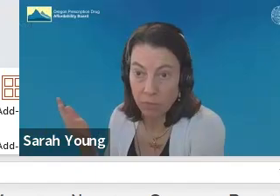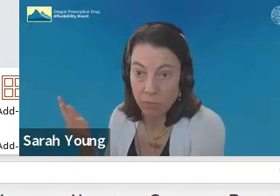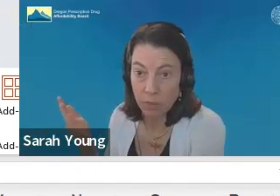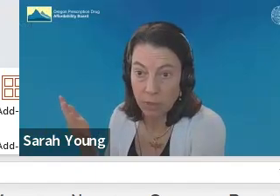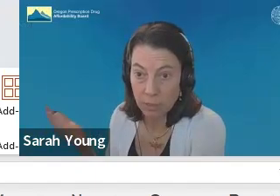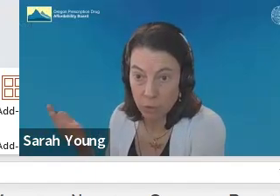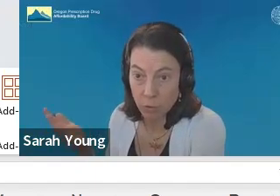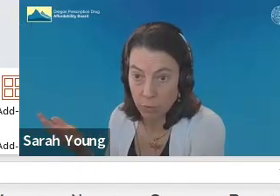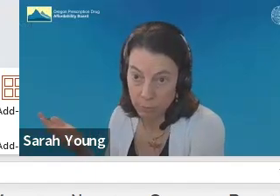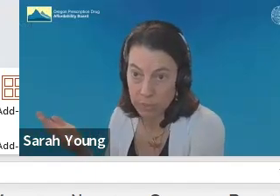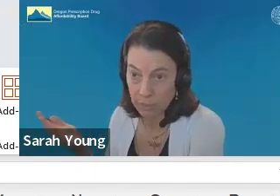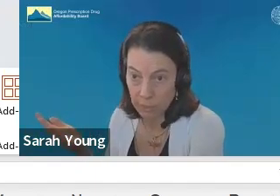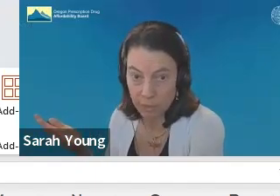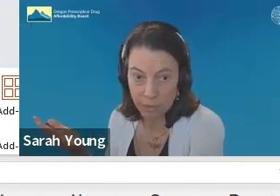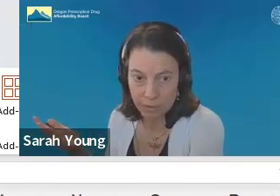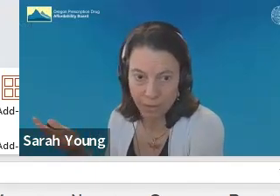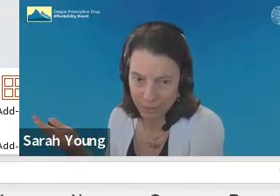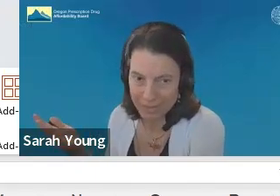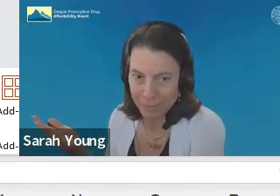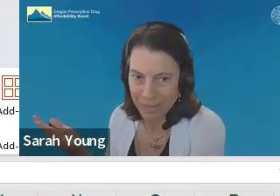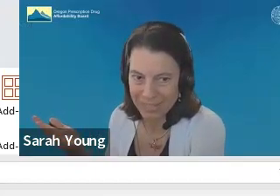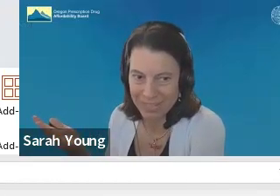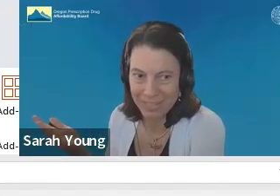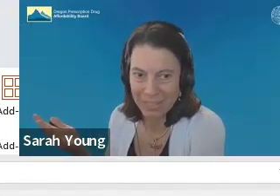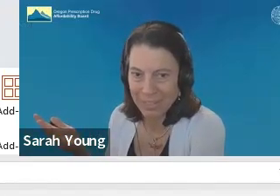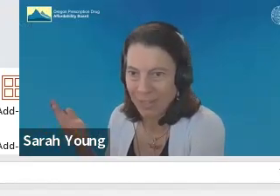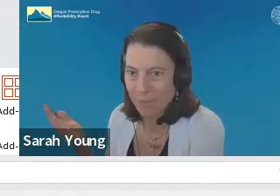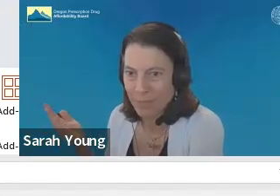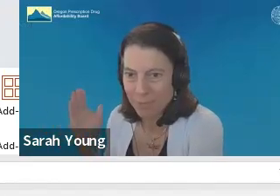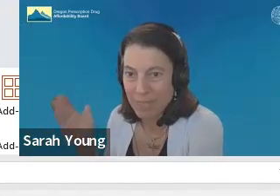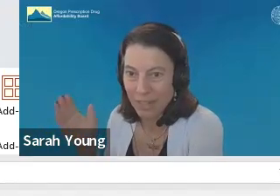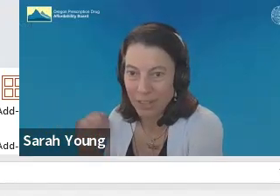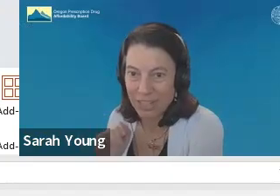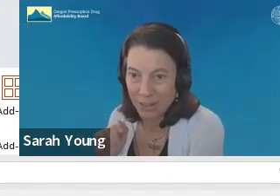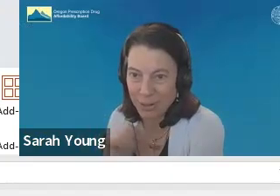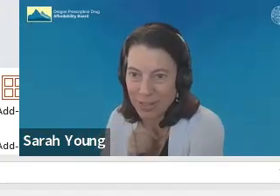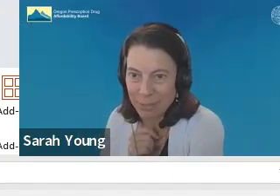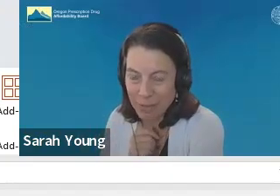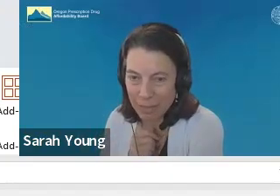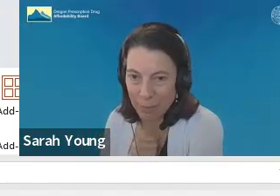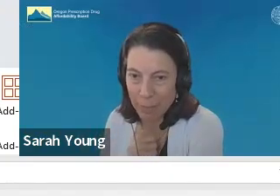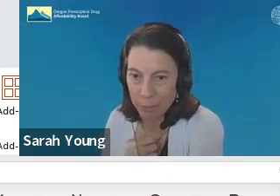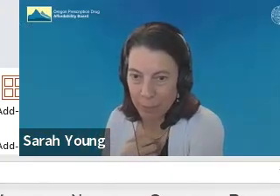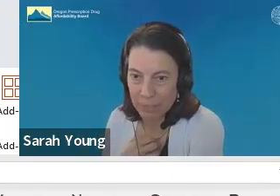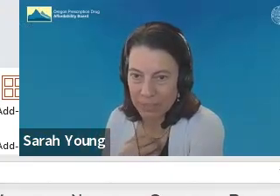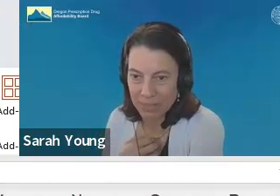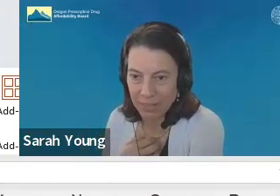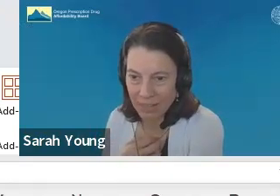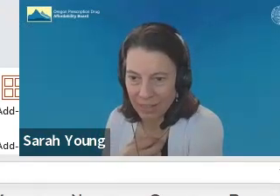of individuals with missing data. So in some cases um missing or unknown may be our biggest